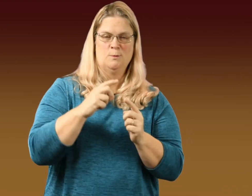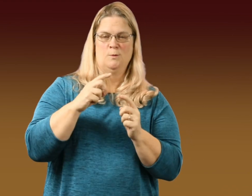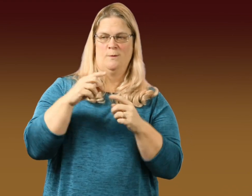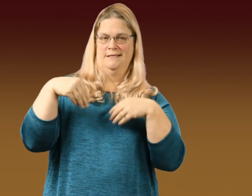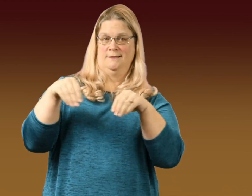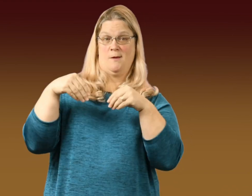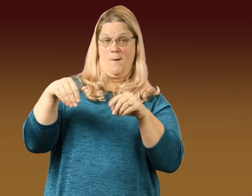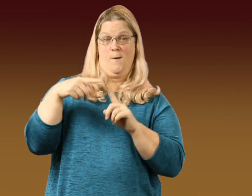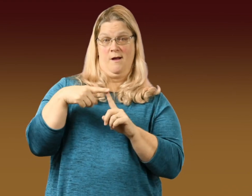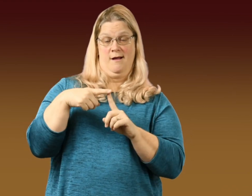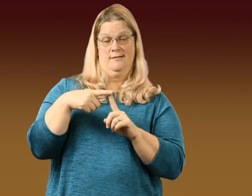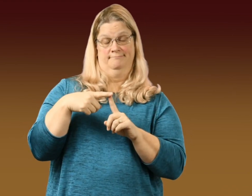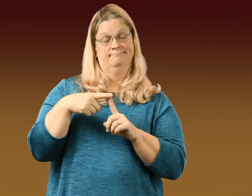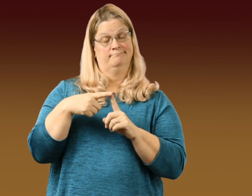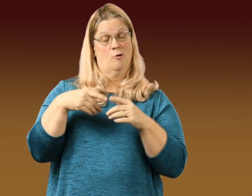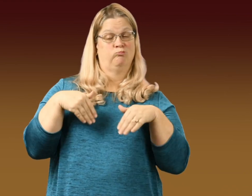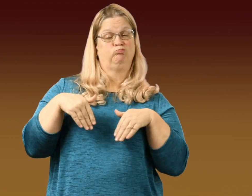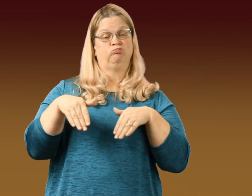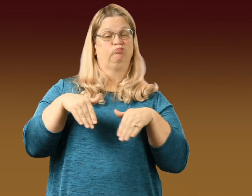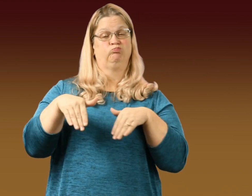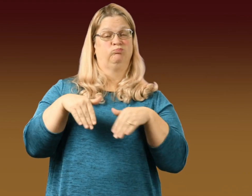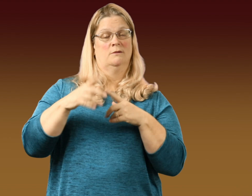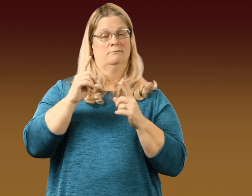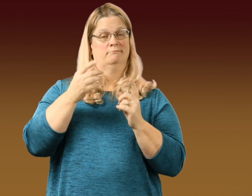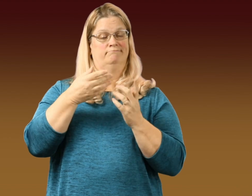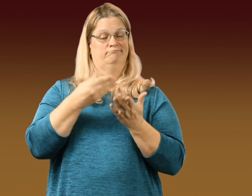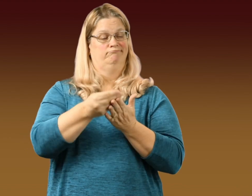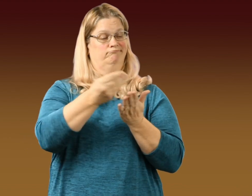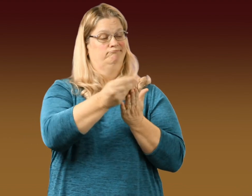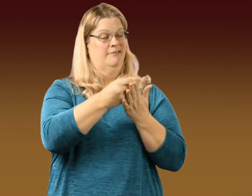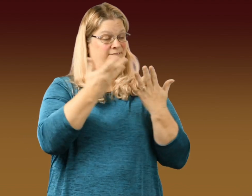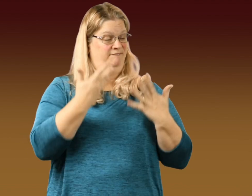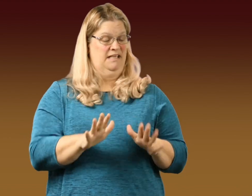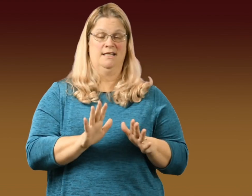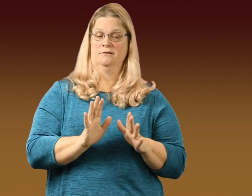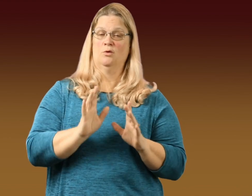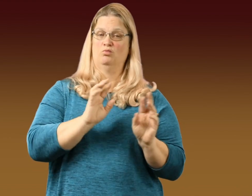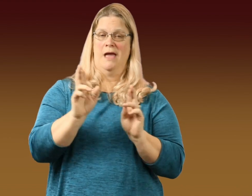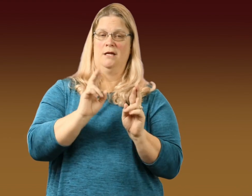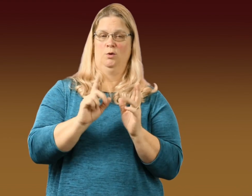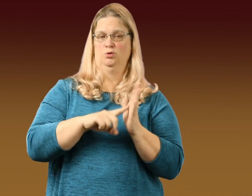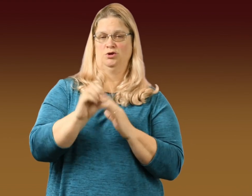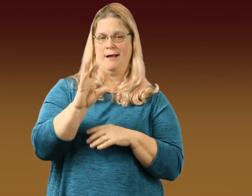So that lesson that you've just taught the children gets carried on to, say, the grocery store.